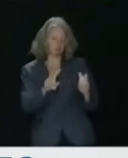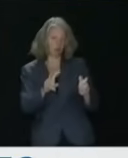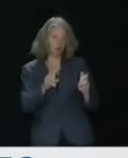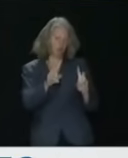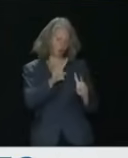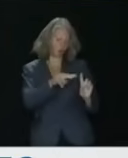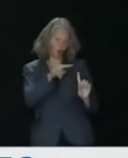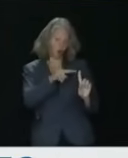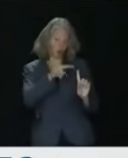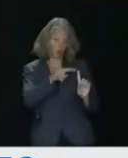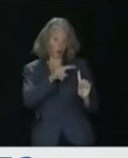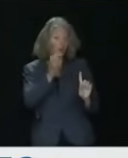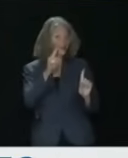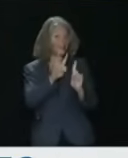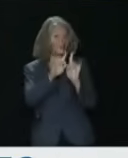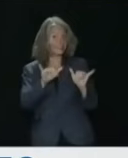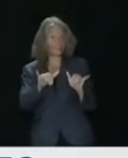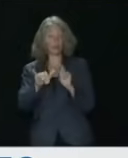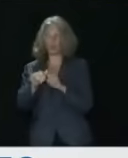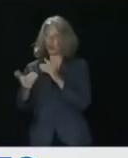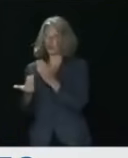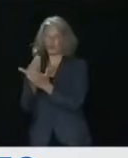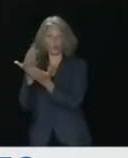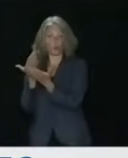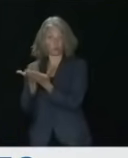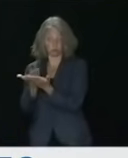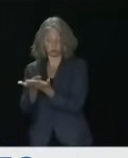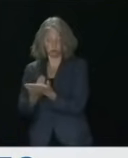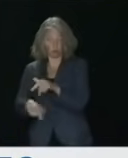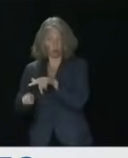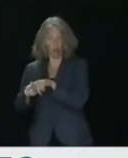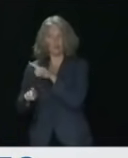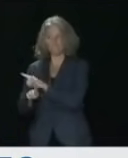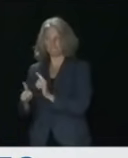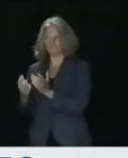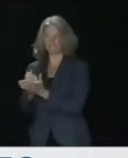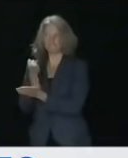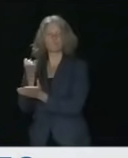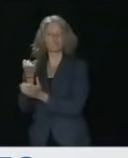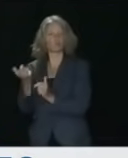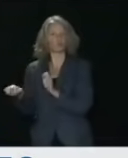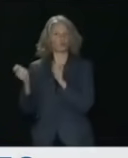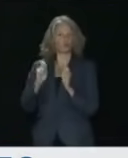MONITOR VACCINE SAFETY AND